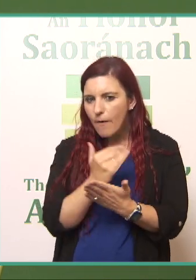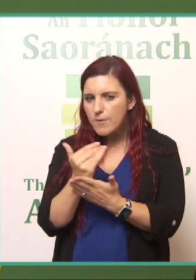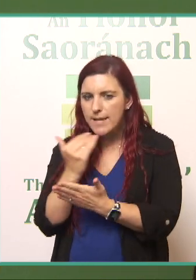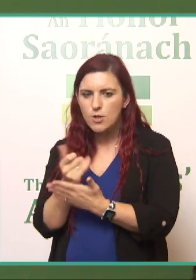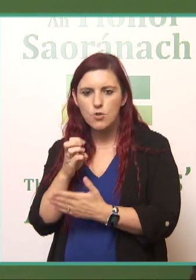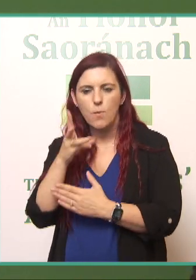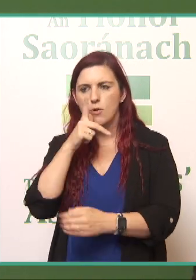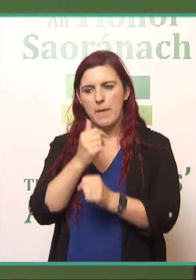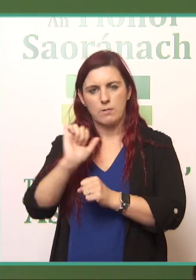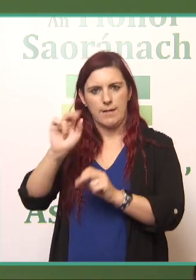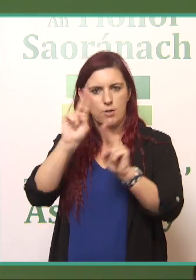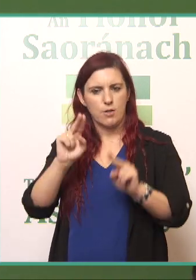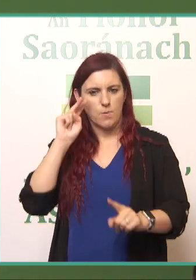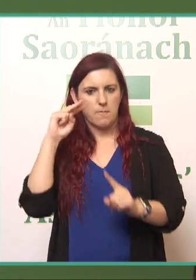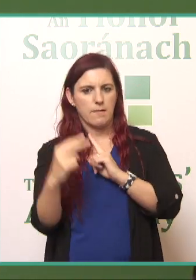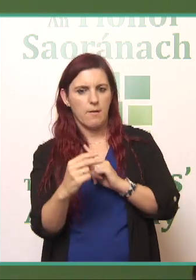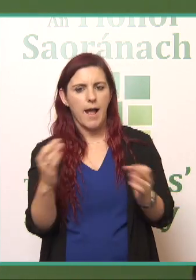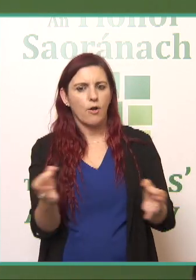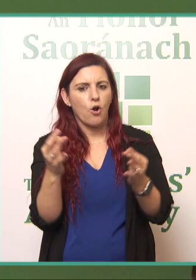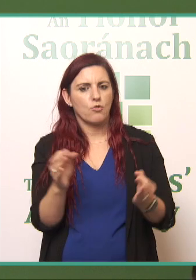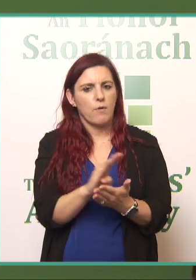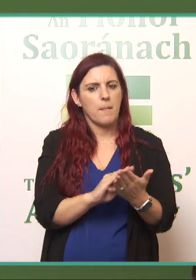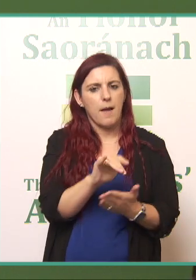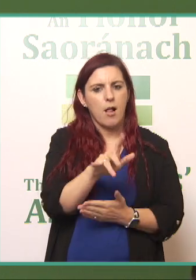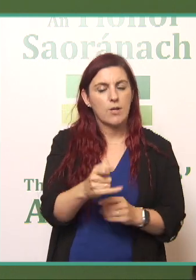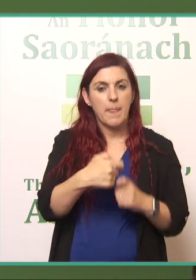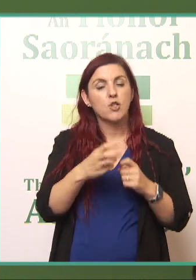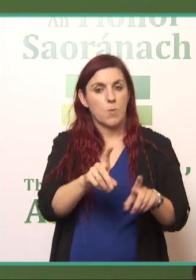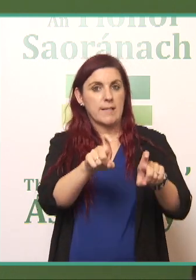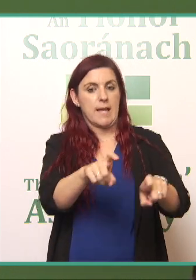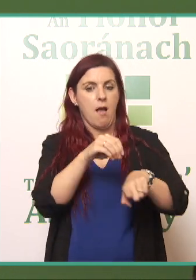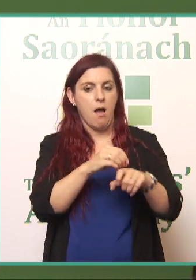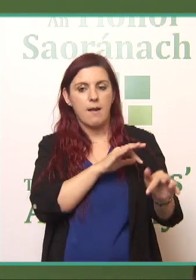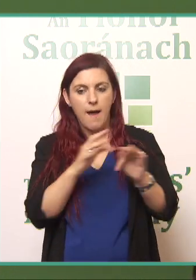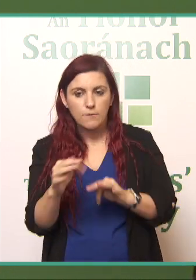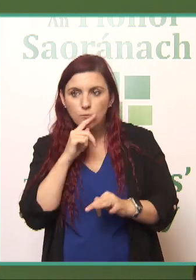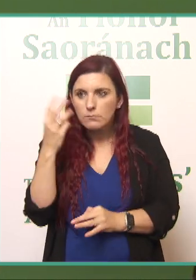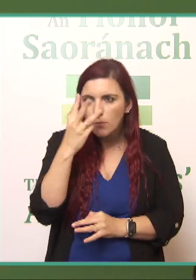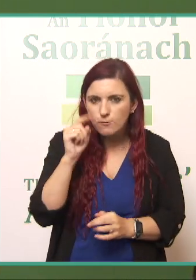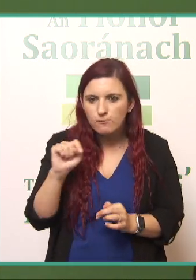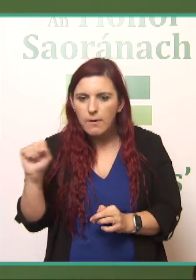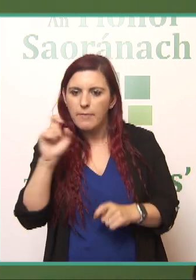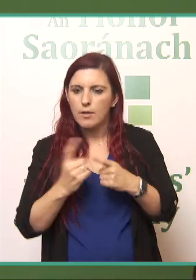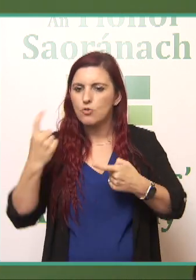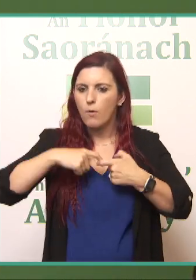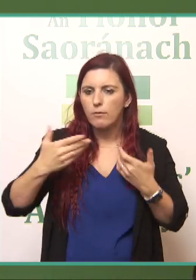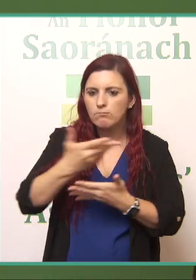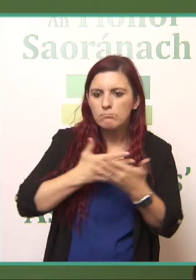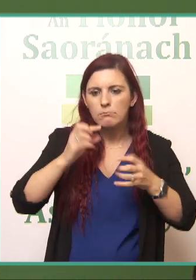international perspective on agriculture and biology and she's going to stay on um online so that she can join us for a q a after this